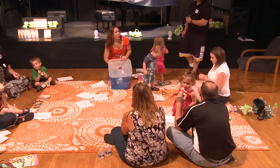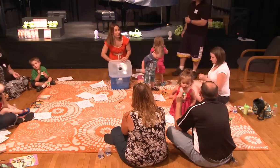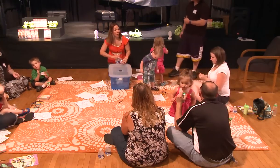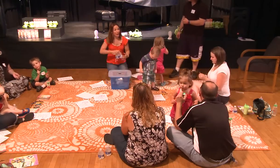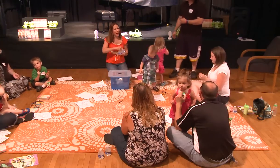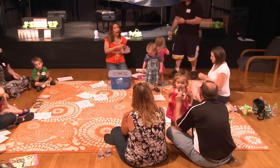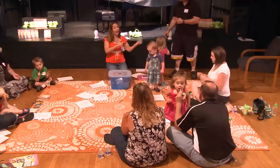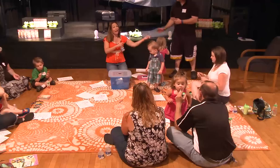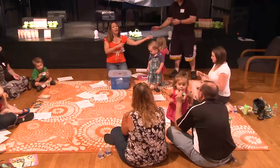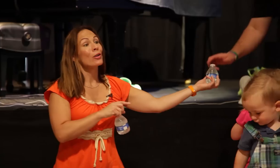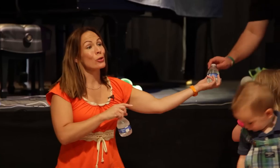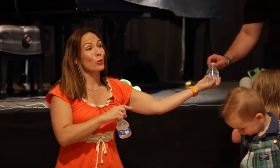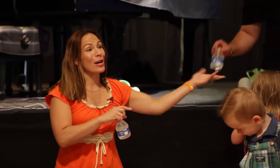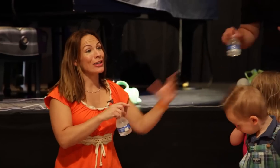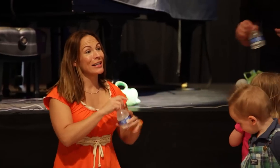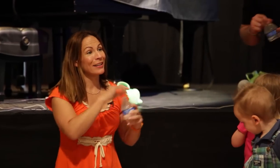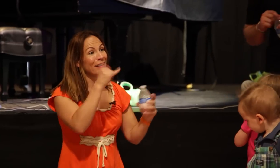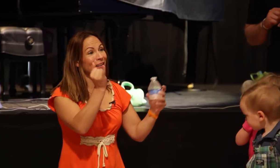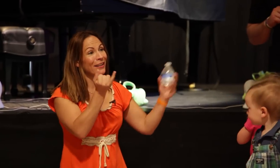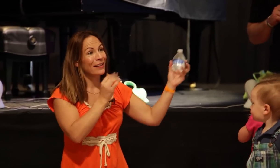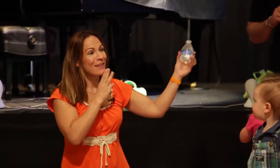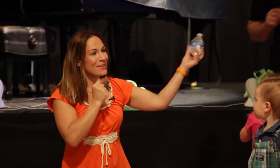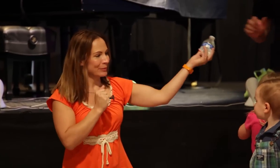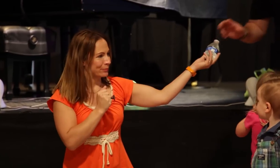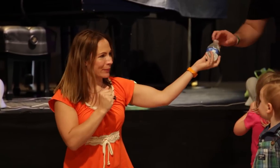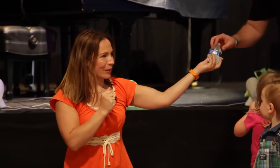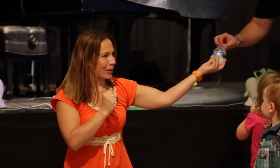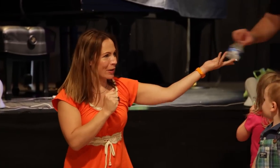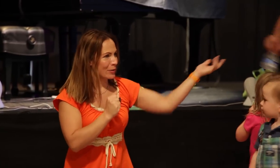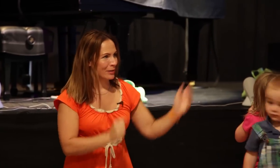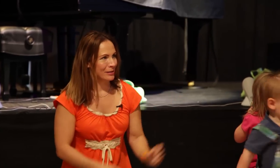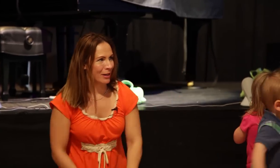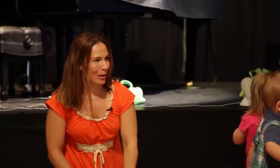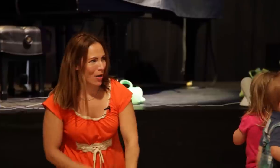And over on the sofa JUICE or WATER? There you go. Derrick, WATER?